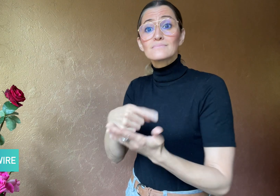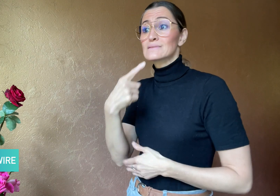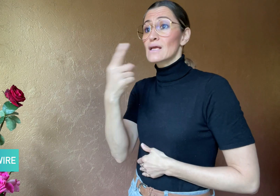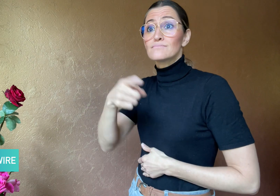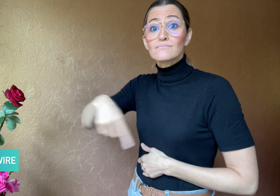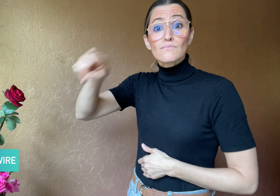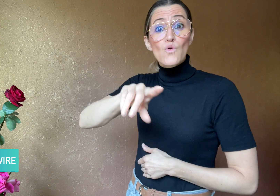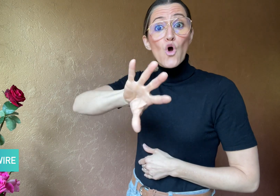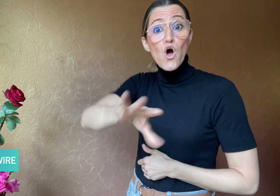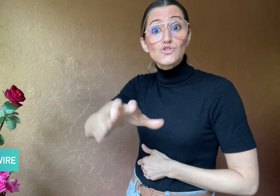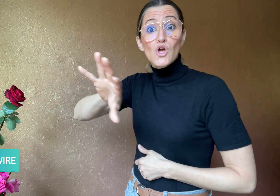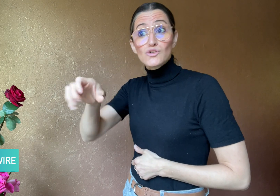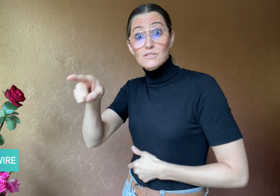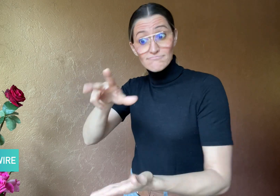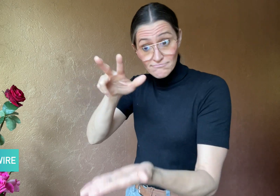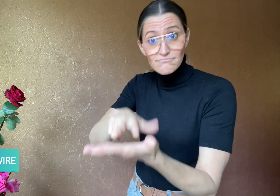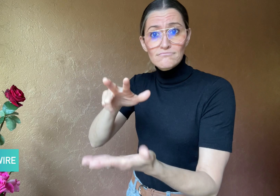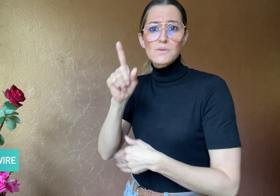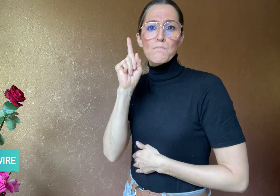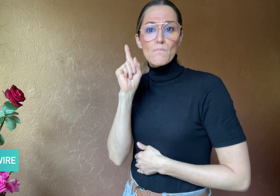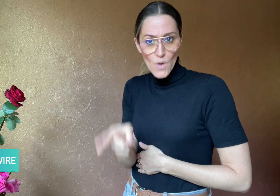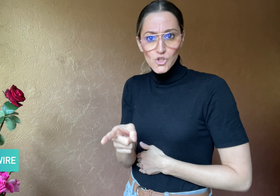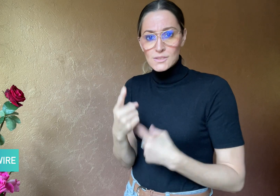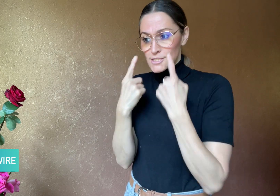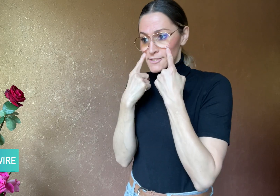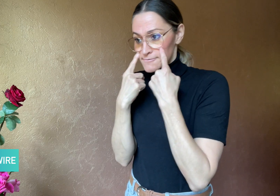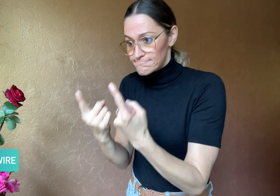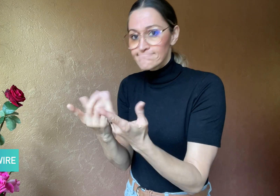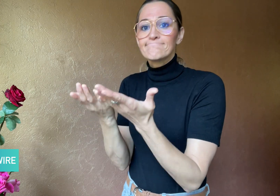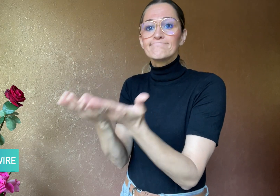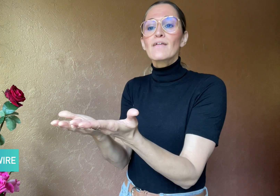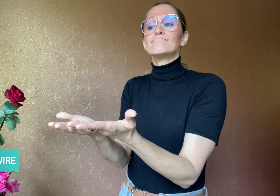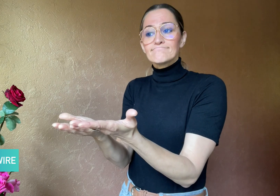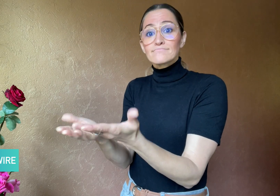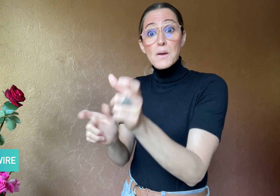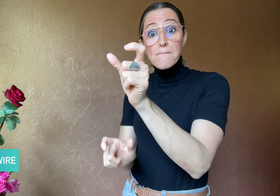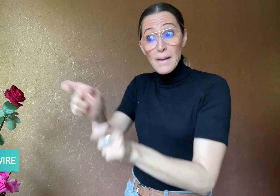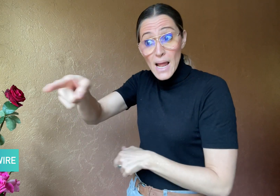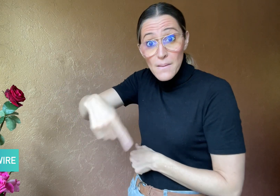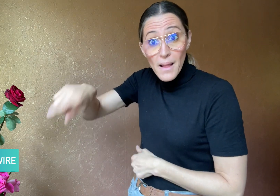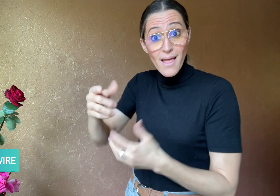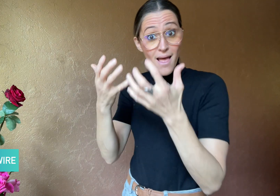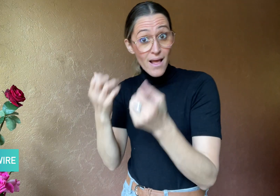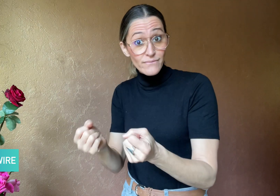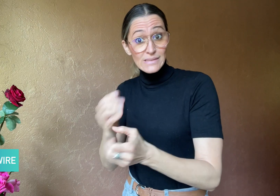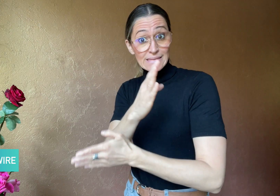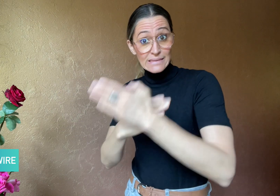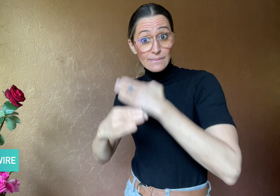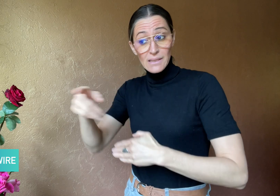which requires countries to "recognize that persons